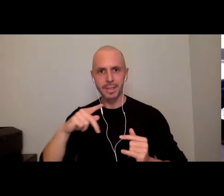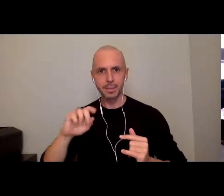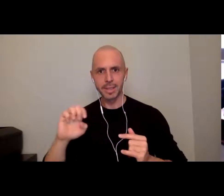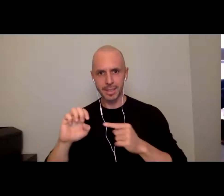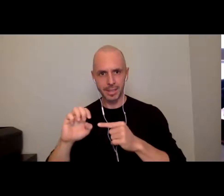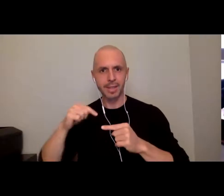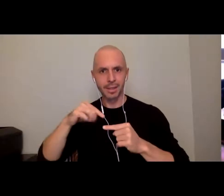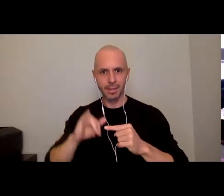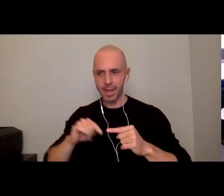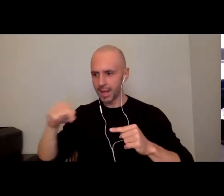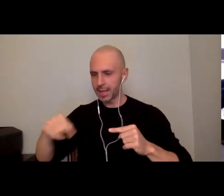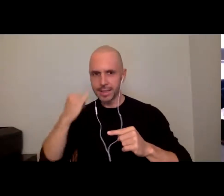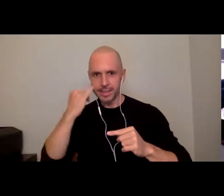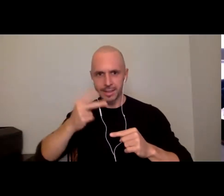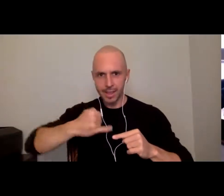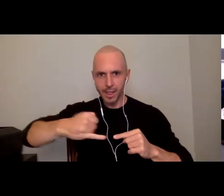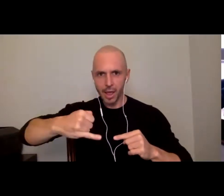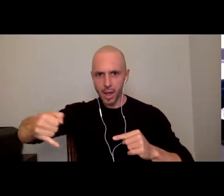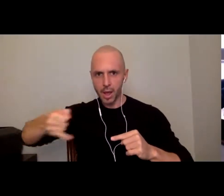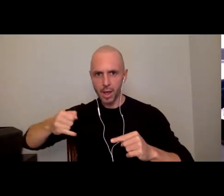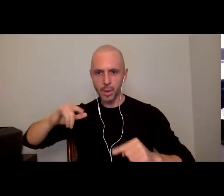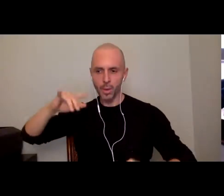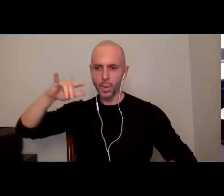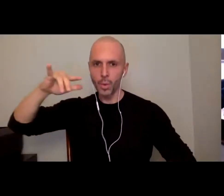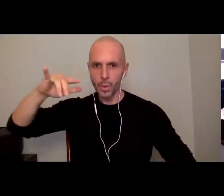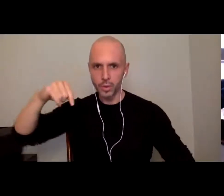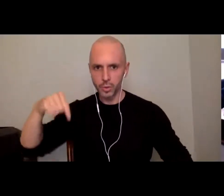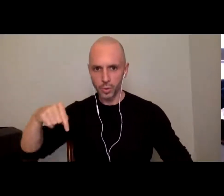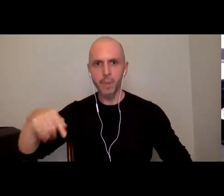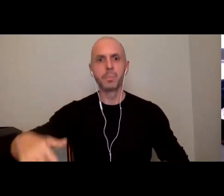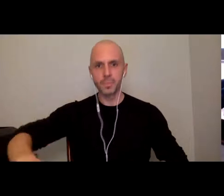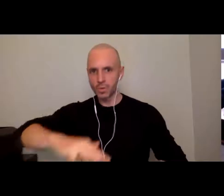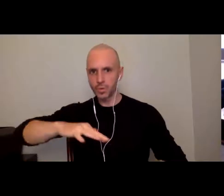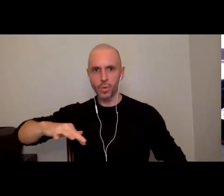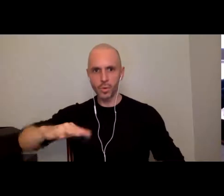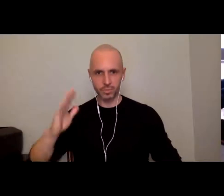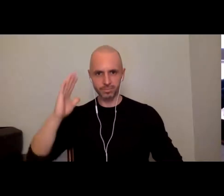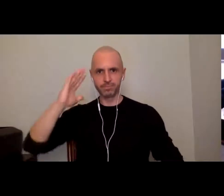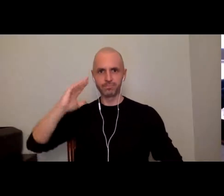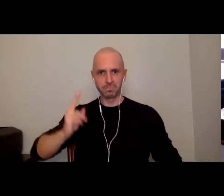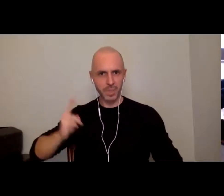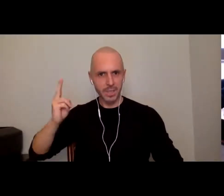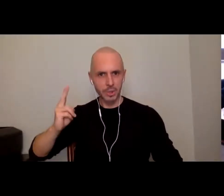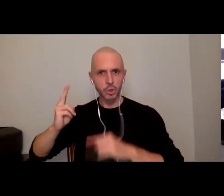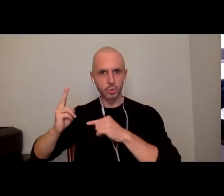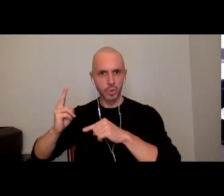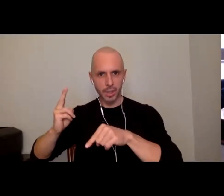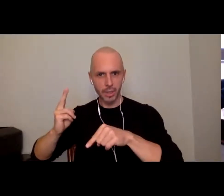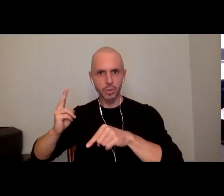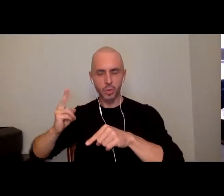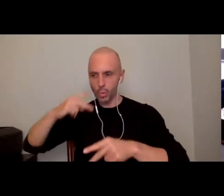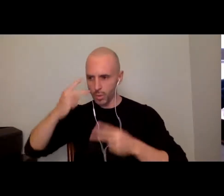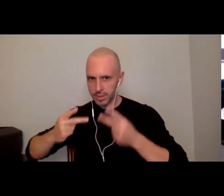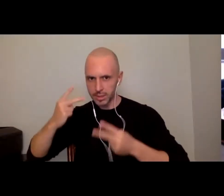farmer land and so it's a site that hopefully one day could be sanctioned as a unesco site